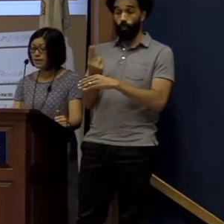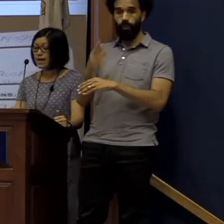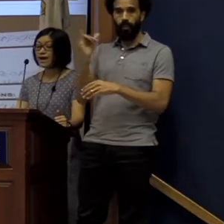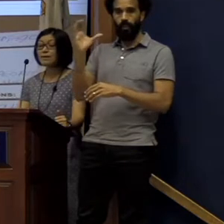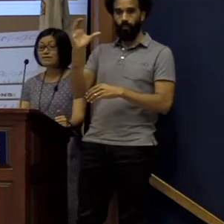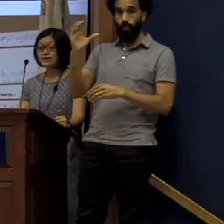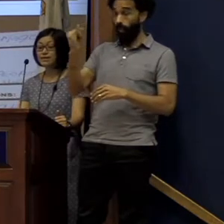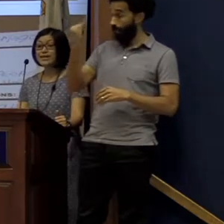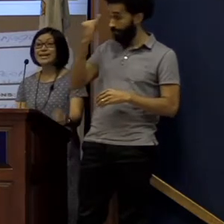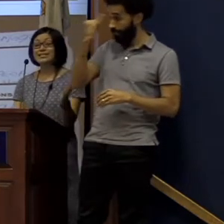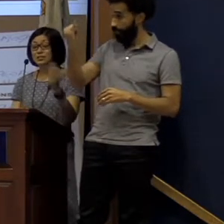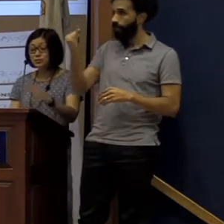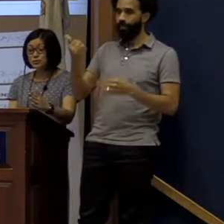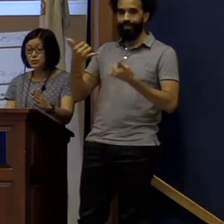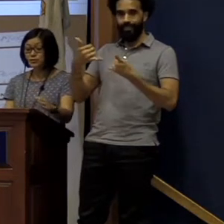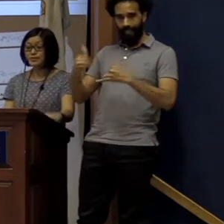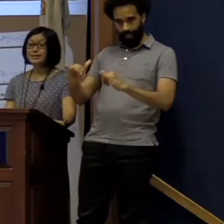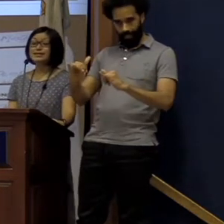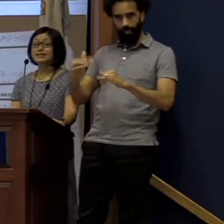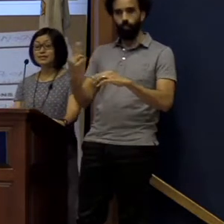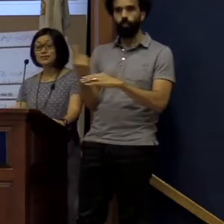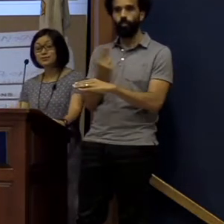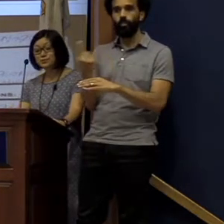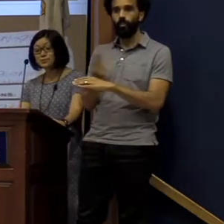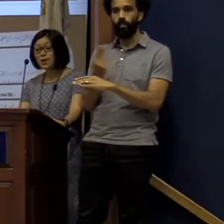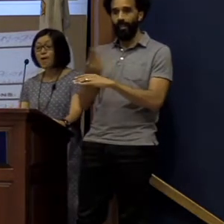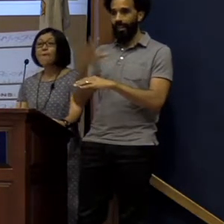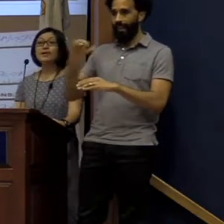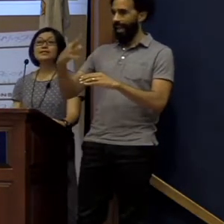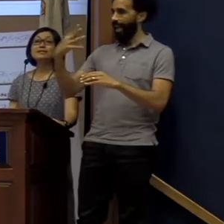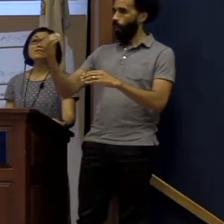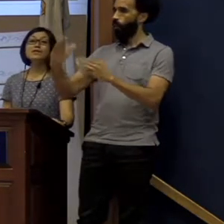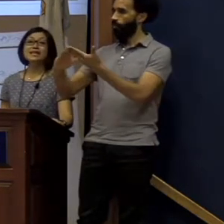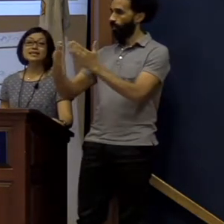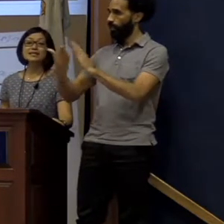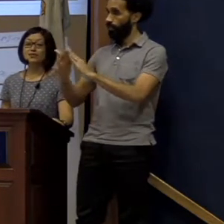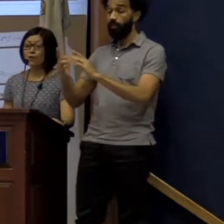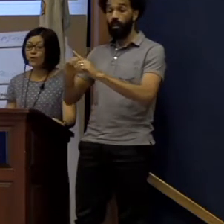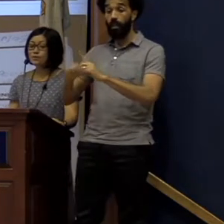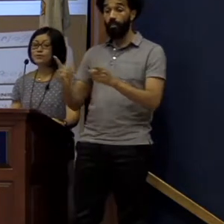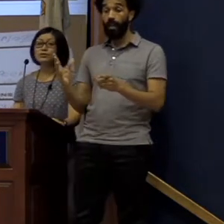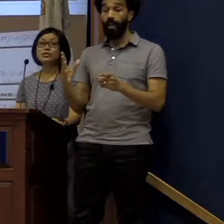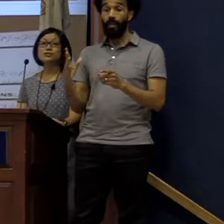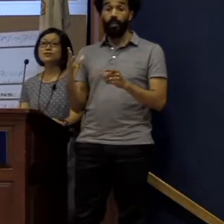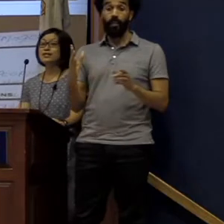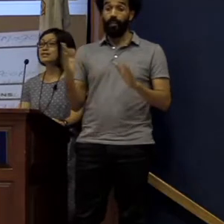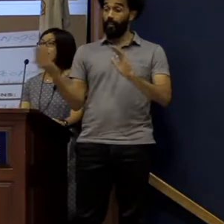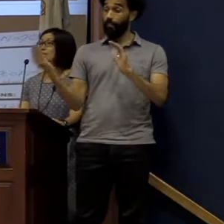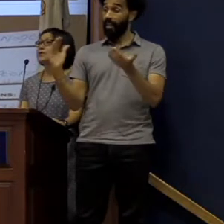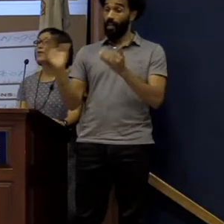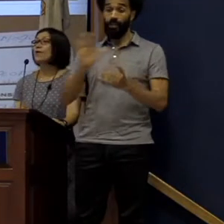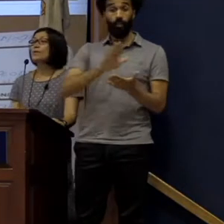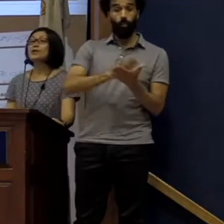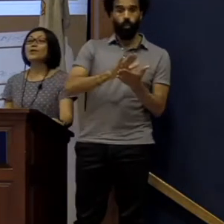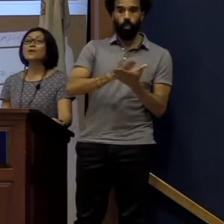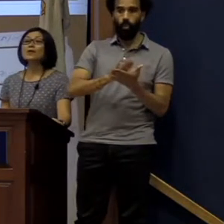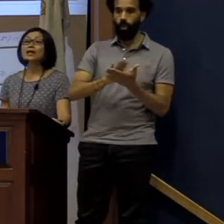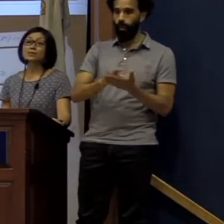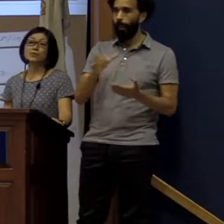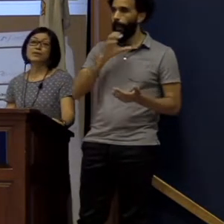However in school, in Stephens school, what is communicated is all the traditional things that we know and are worried about